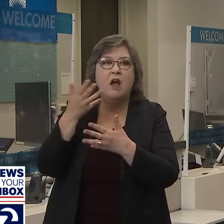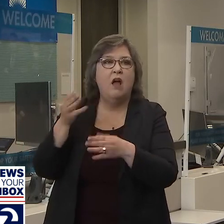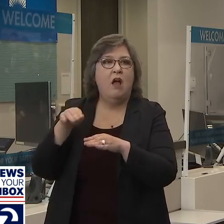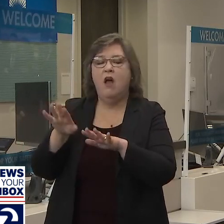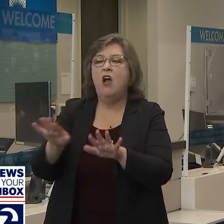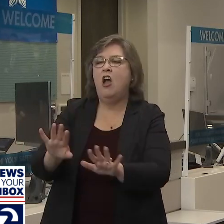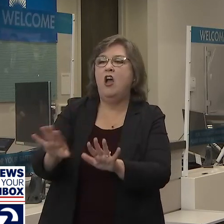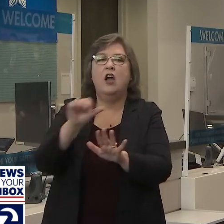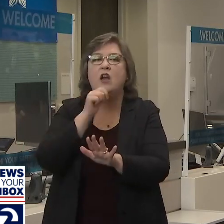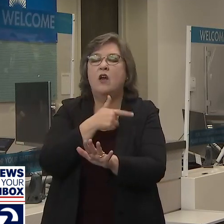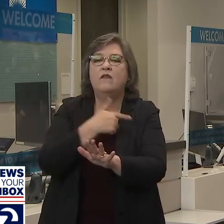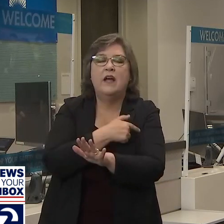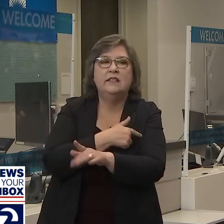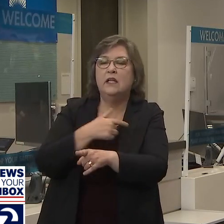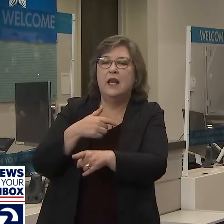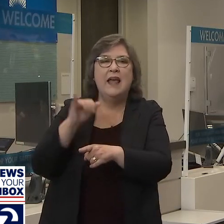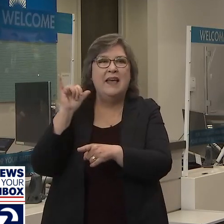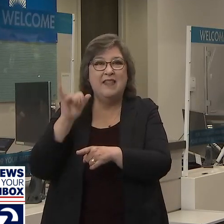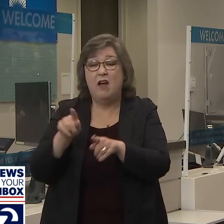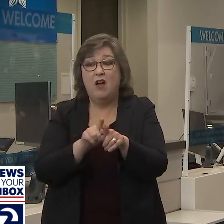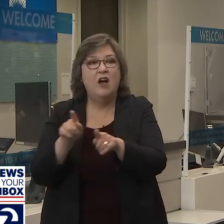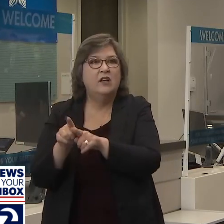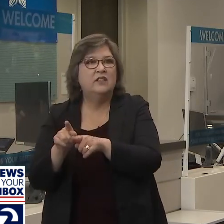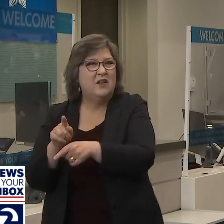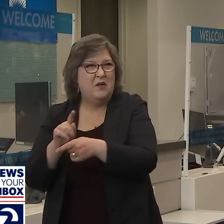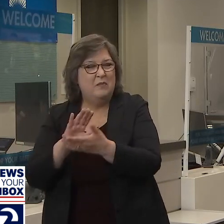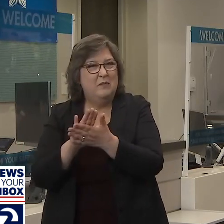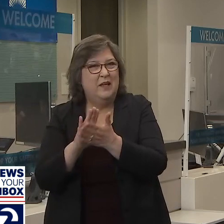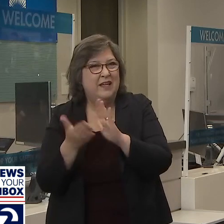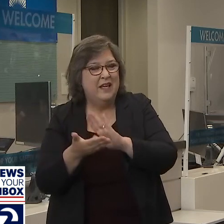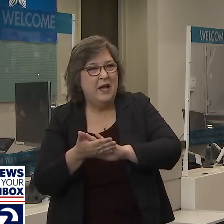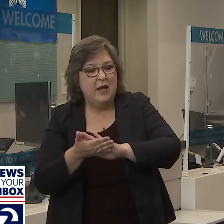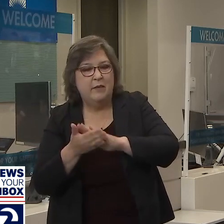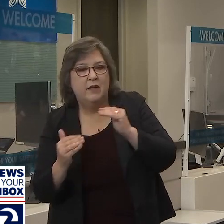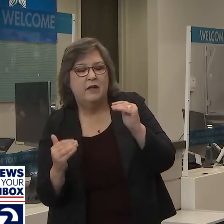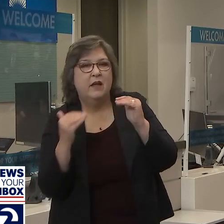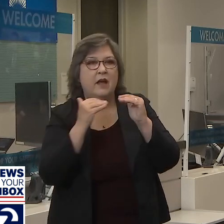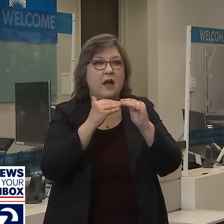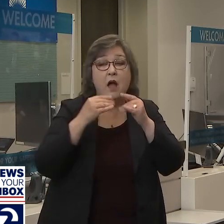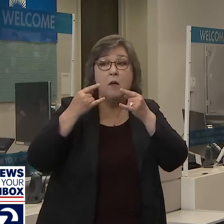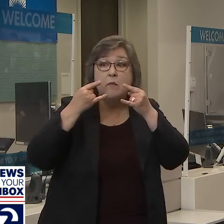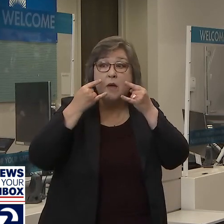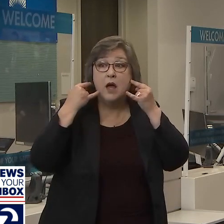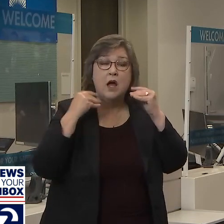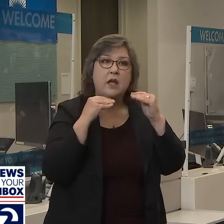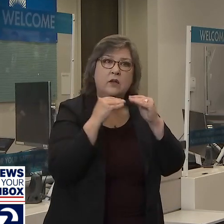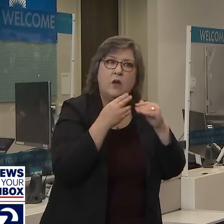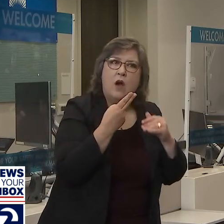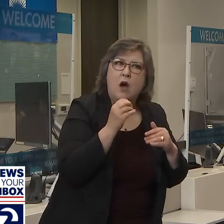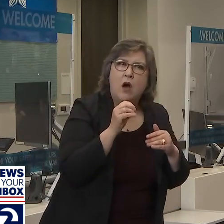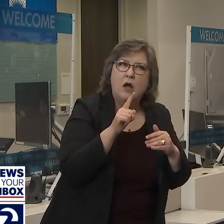misinformation around the vaccine, and its advocacy and safety were exhausted by the politicalization of this pandemic, and that includes